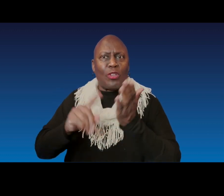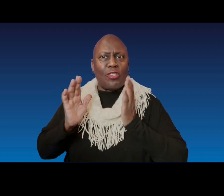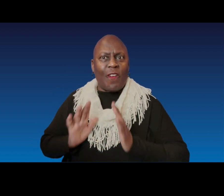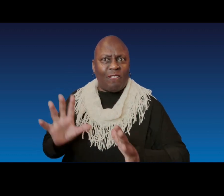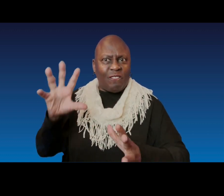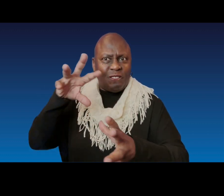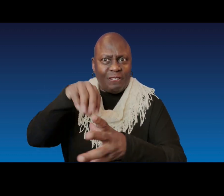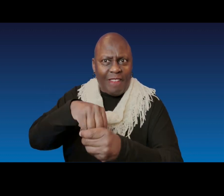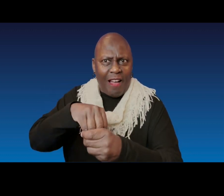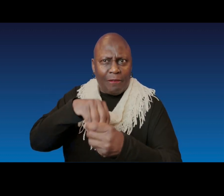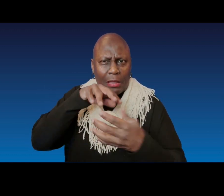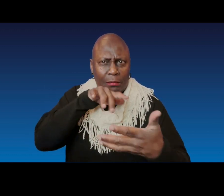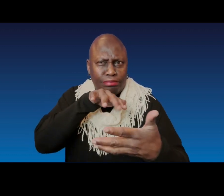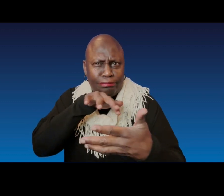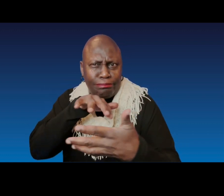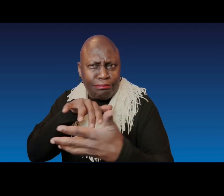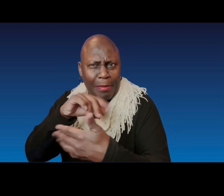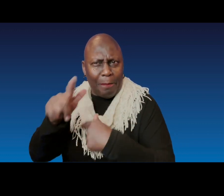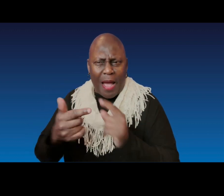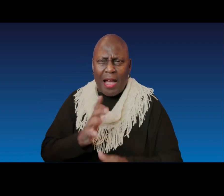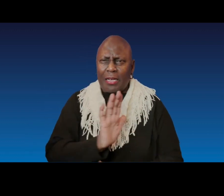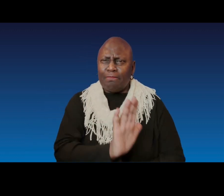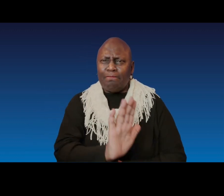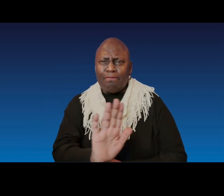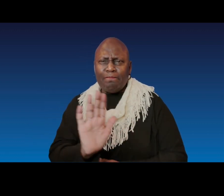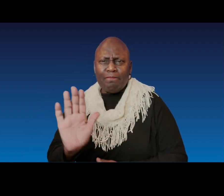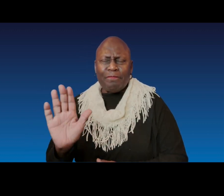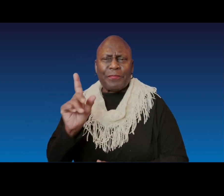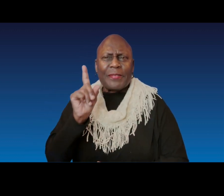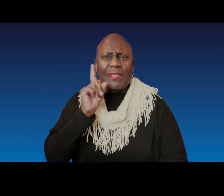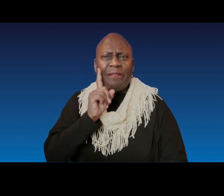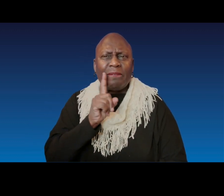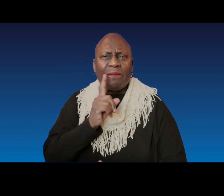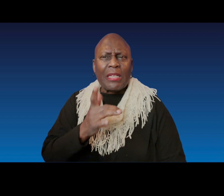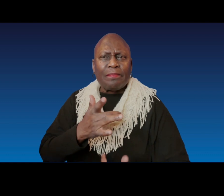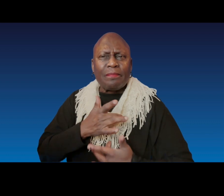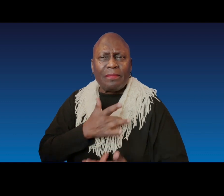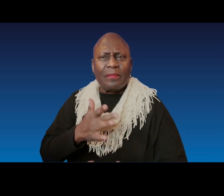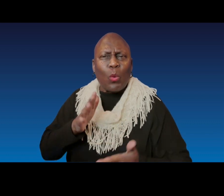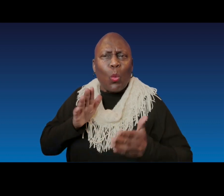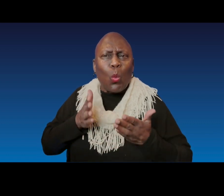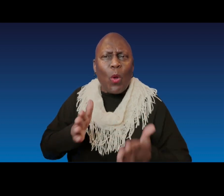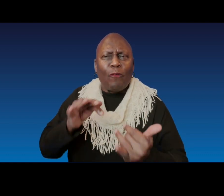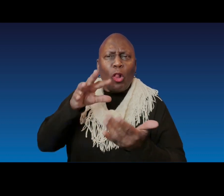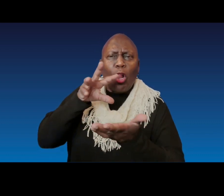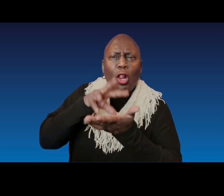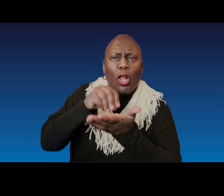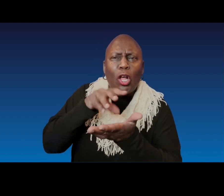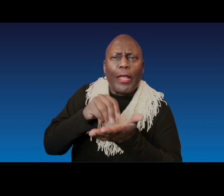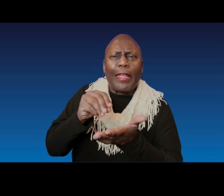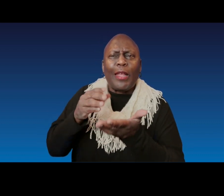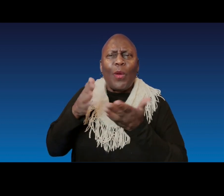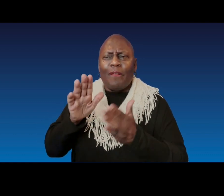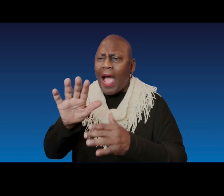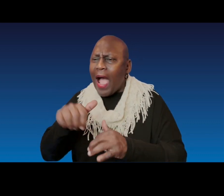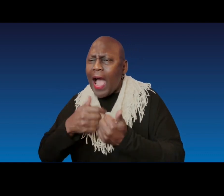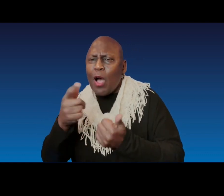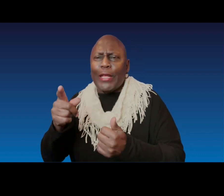nowadays, more and more deaf researchers are involved in studying the inclinations of deaf people's way of learning